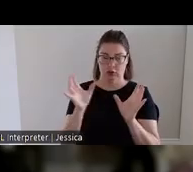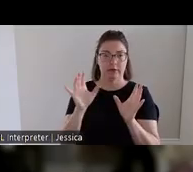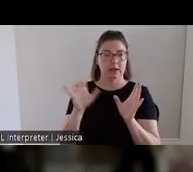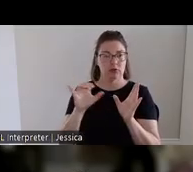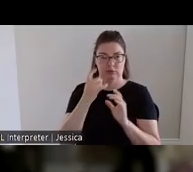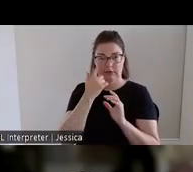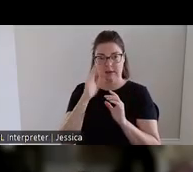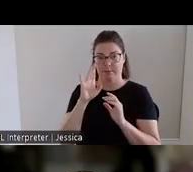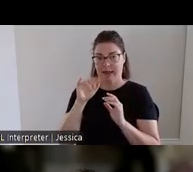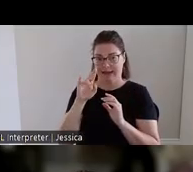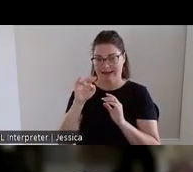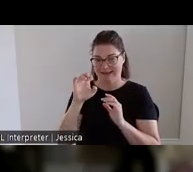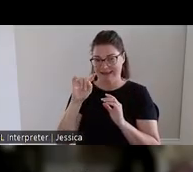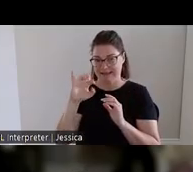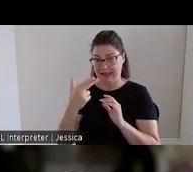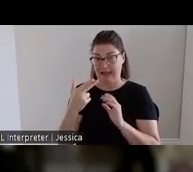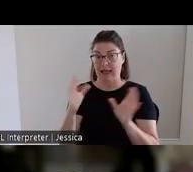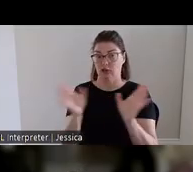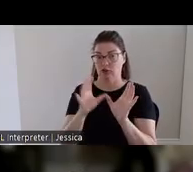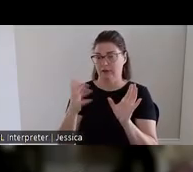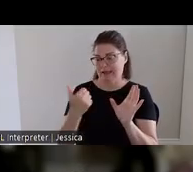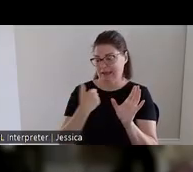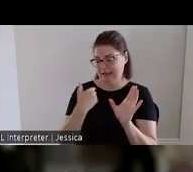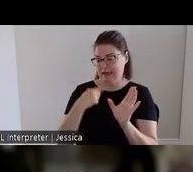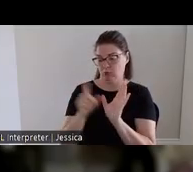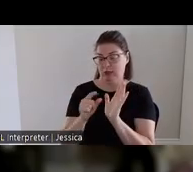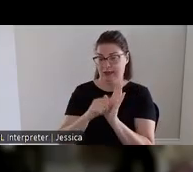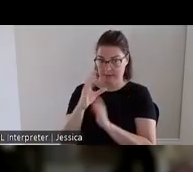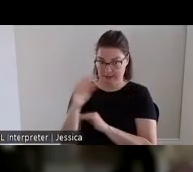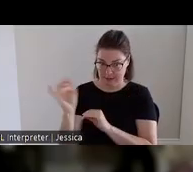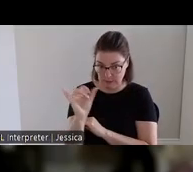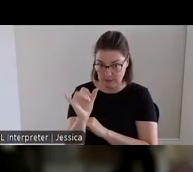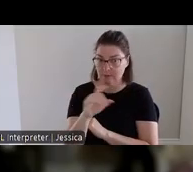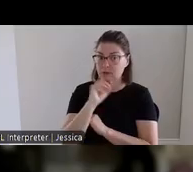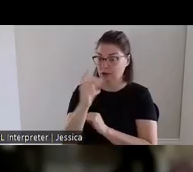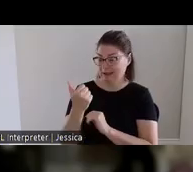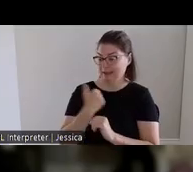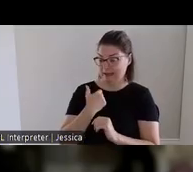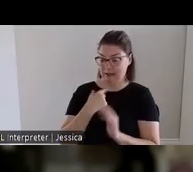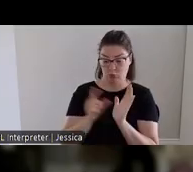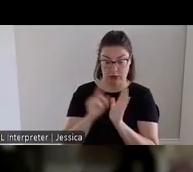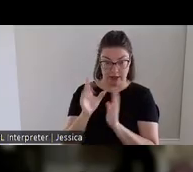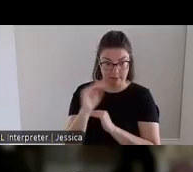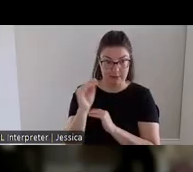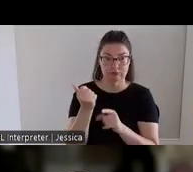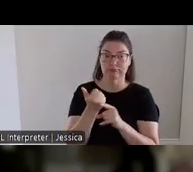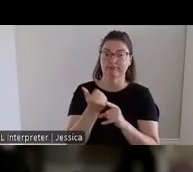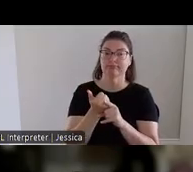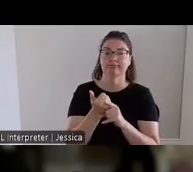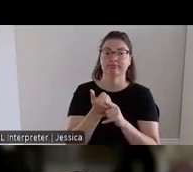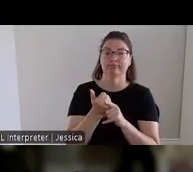certifying the Canadian publishers to help make the Canadian publishers create born-accessible